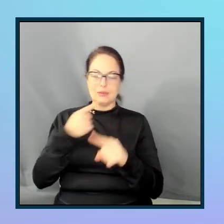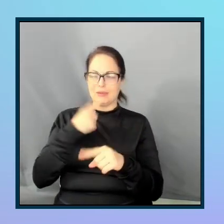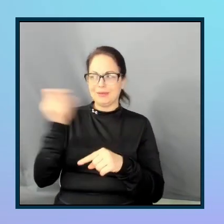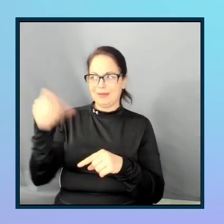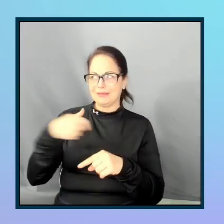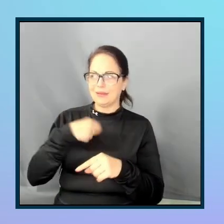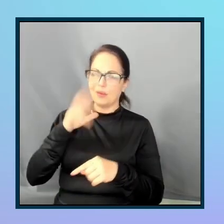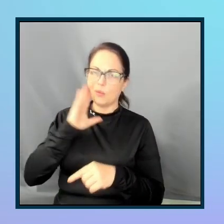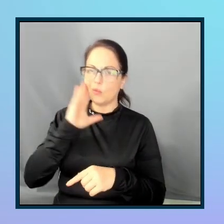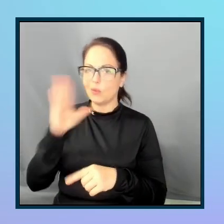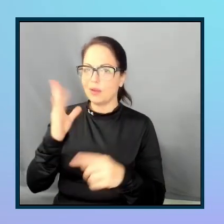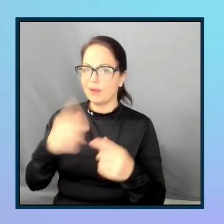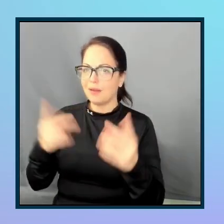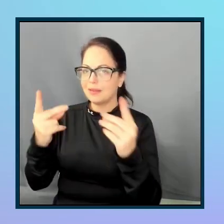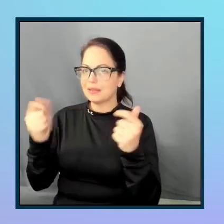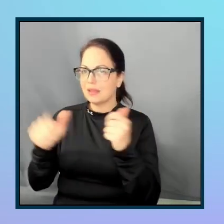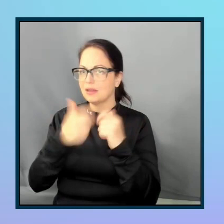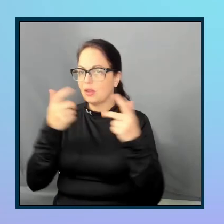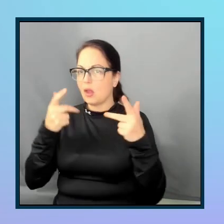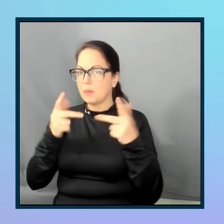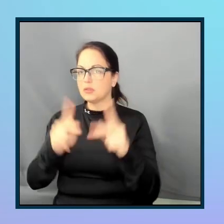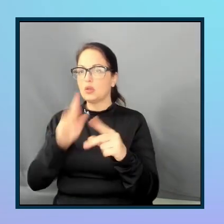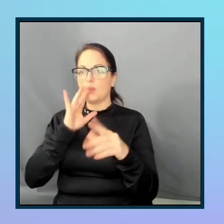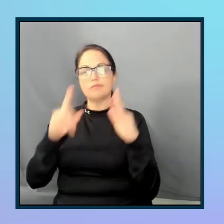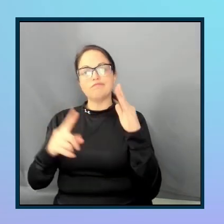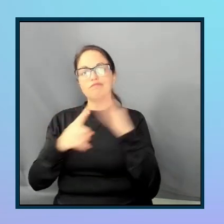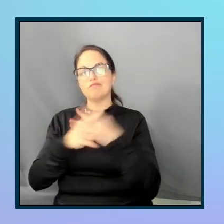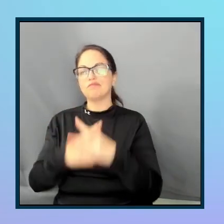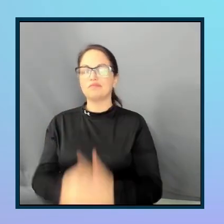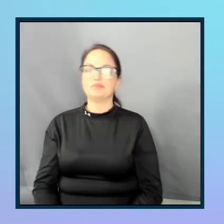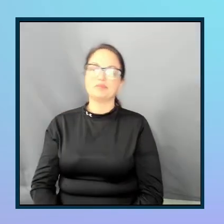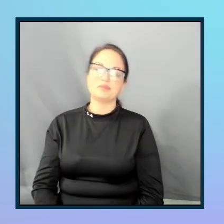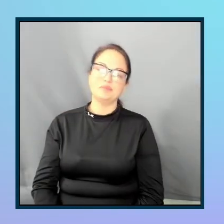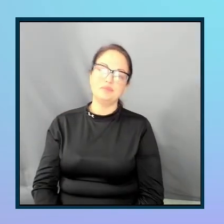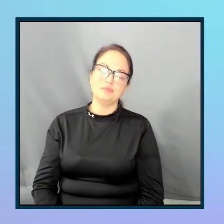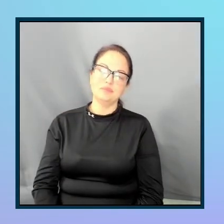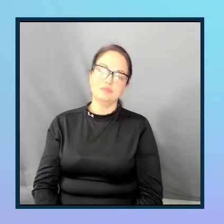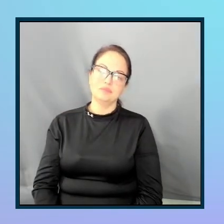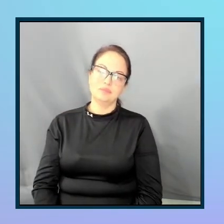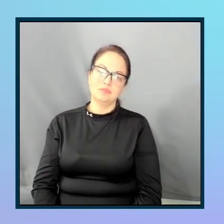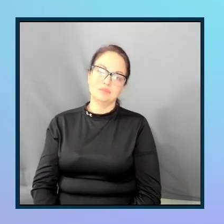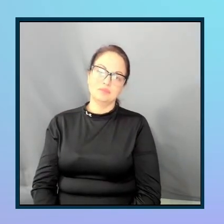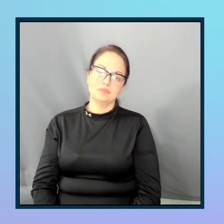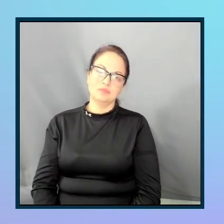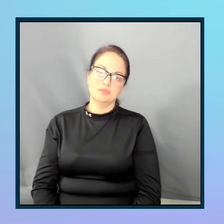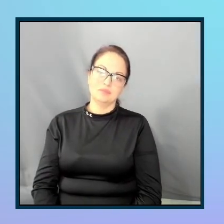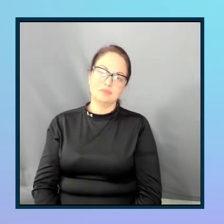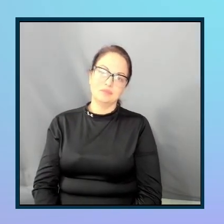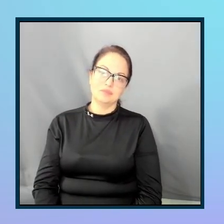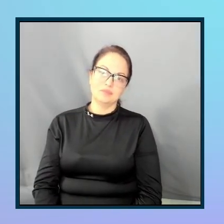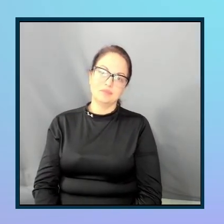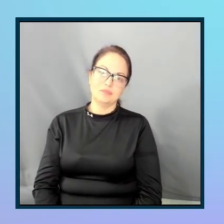and now of a sudden another opportunity comes. So speaking at the Grace Hopper Conference